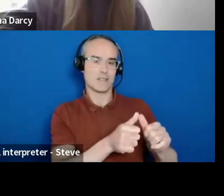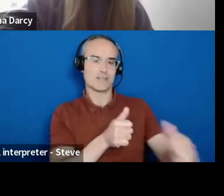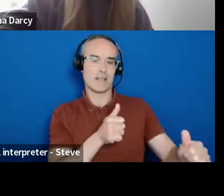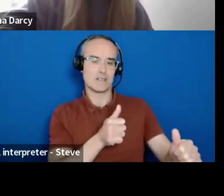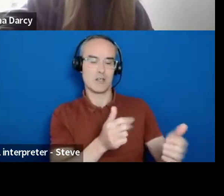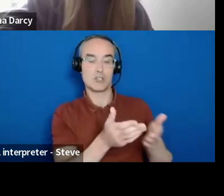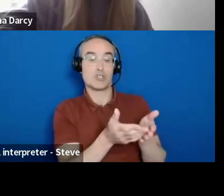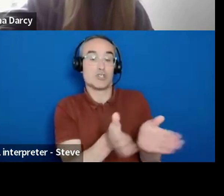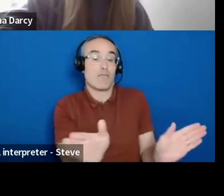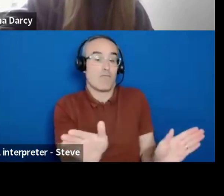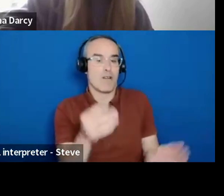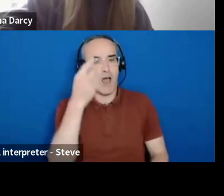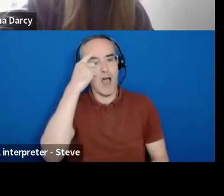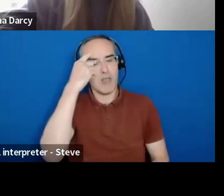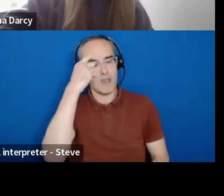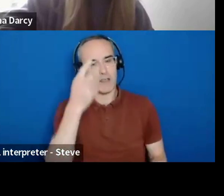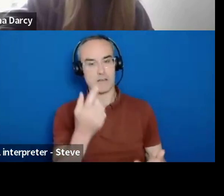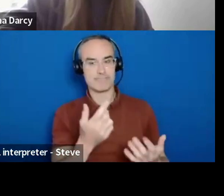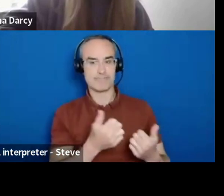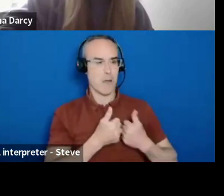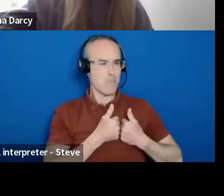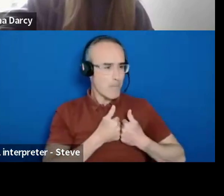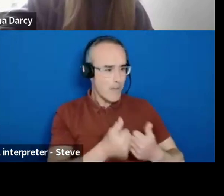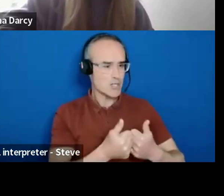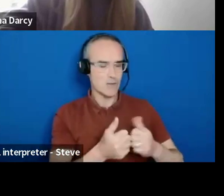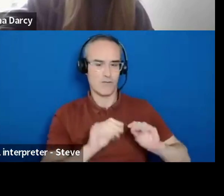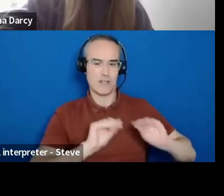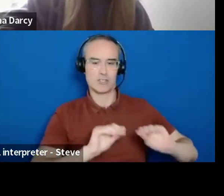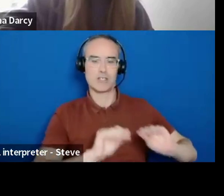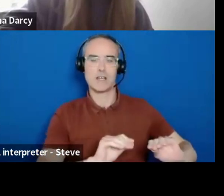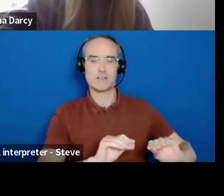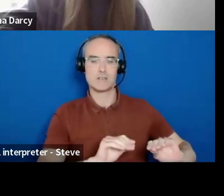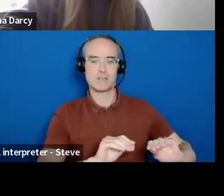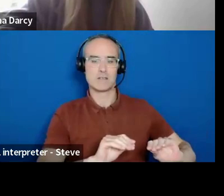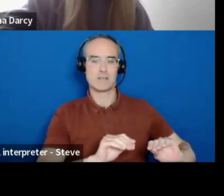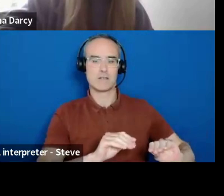it's that passion of, for education it's, you know, that, that needs to, needs to come through from people.